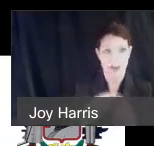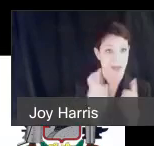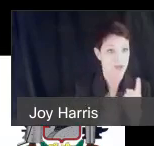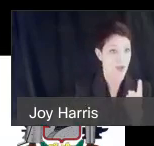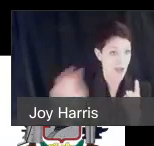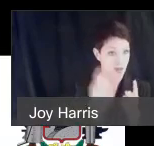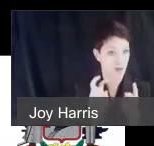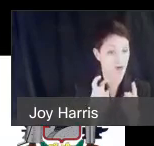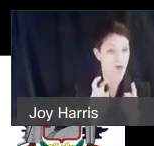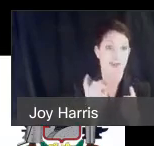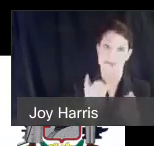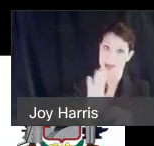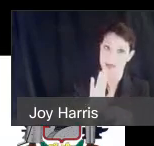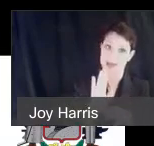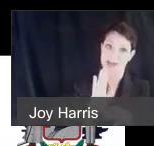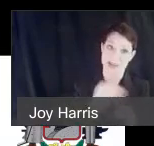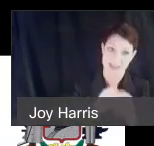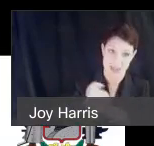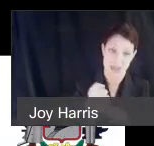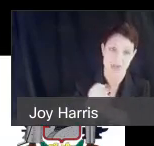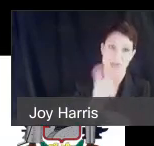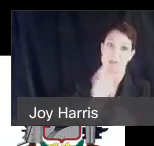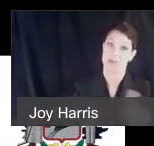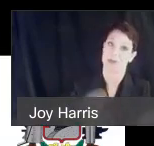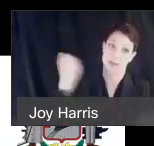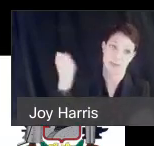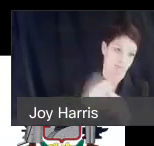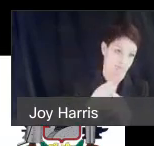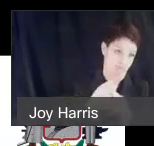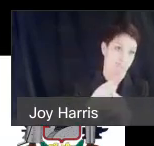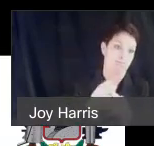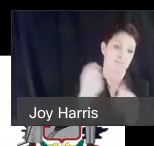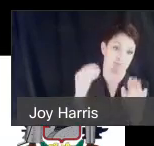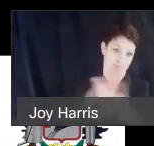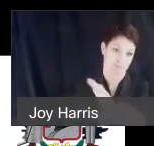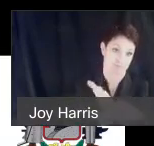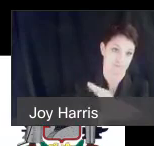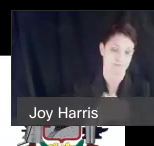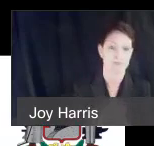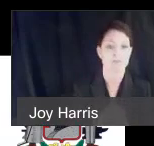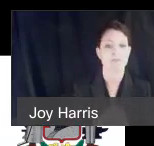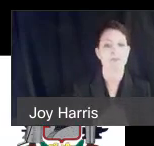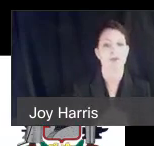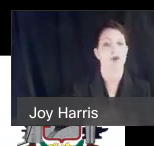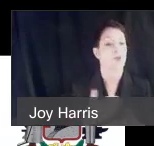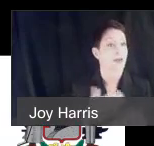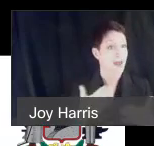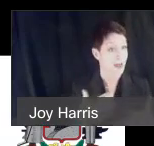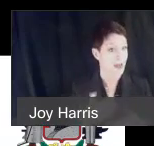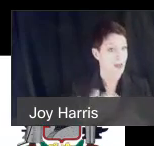industry has been particularly hard hit. So we're happy that we're able to help these businesses